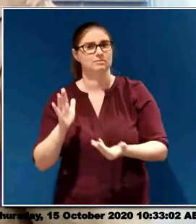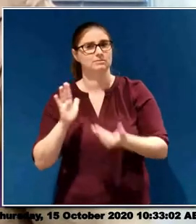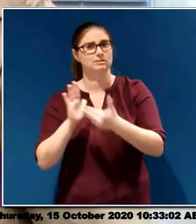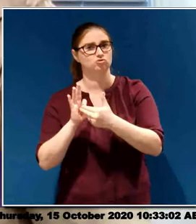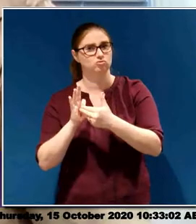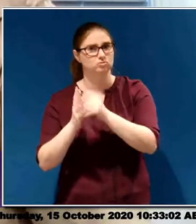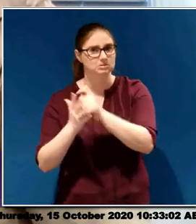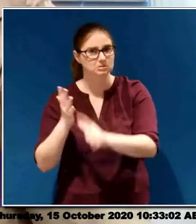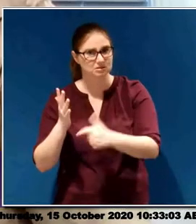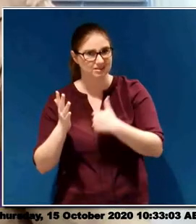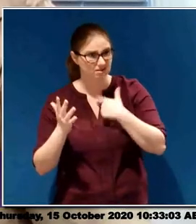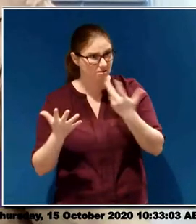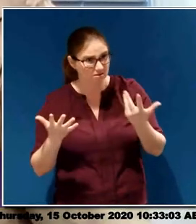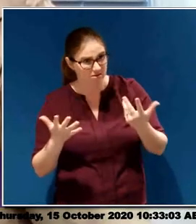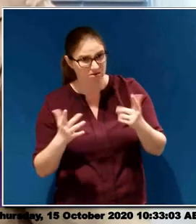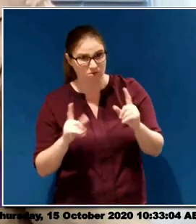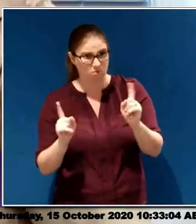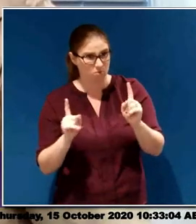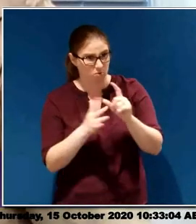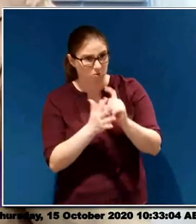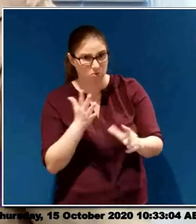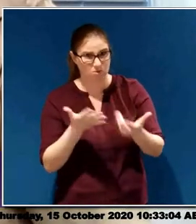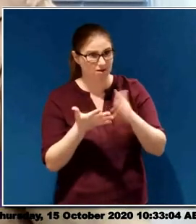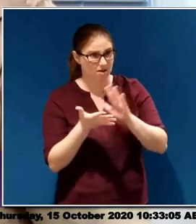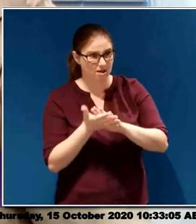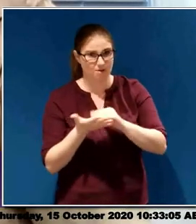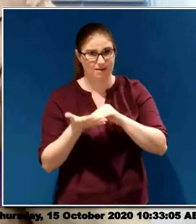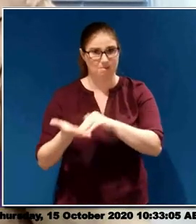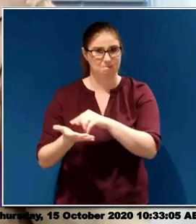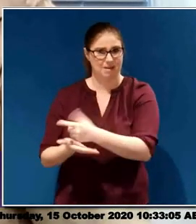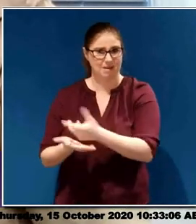that we can do further to help him?" And he was very lovely.